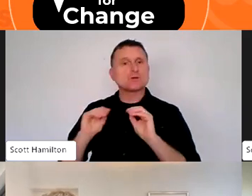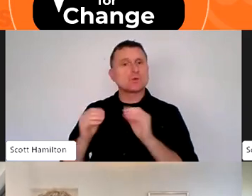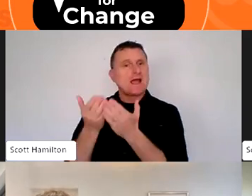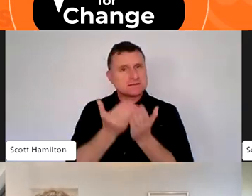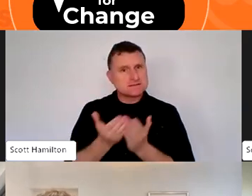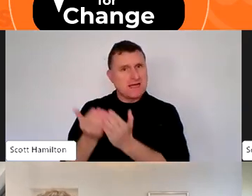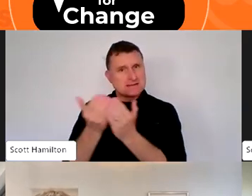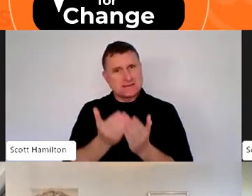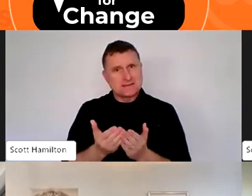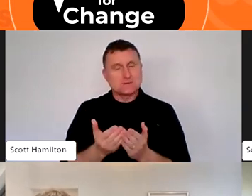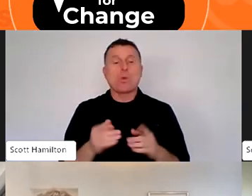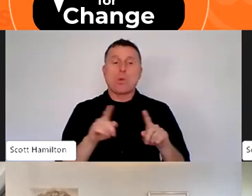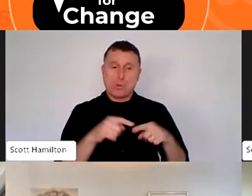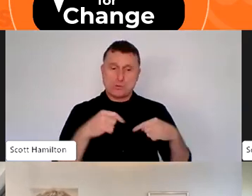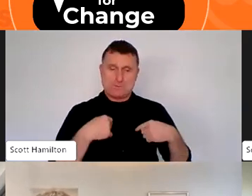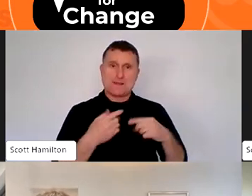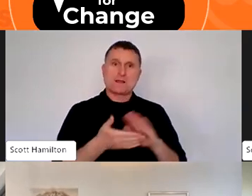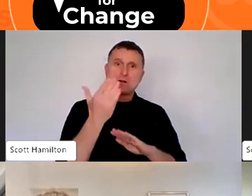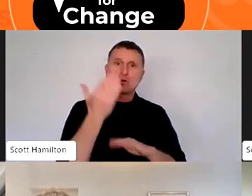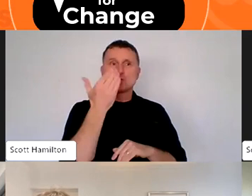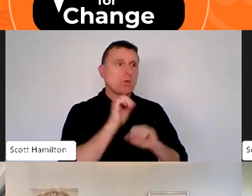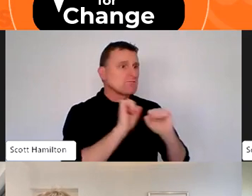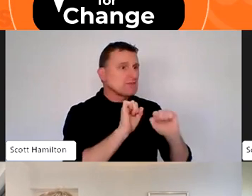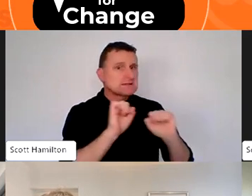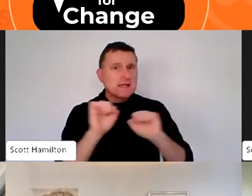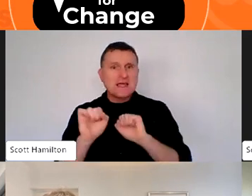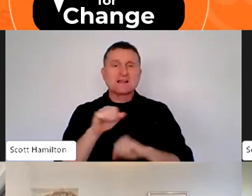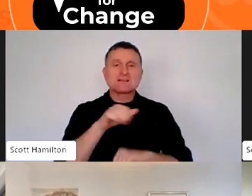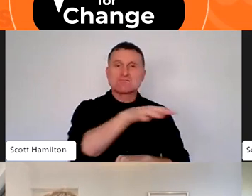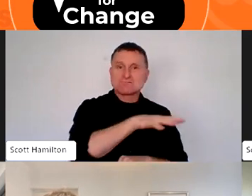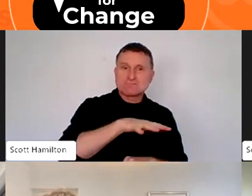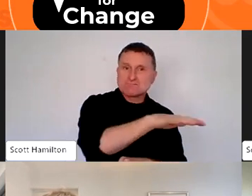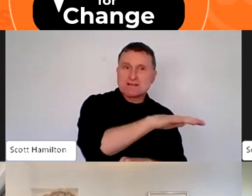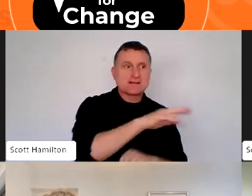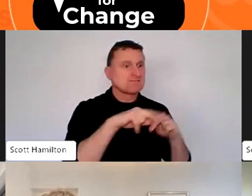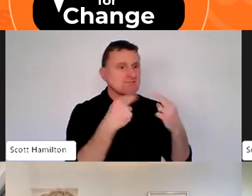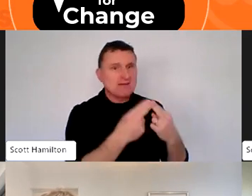in schools with families and whānau in difficult meetings where their